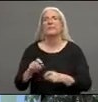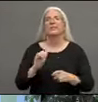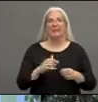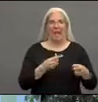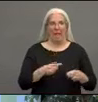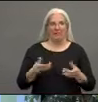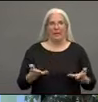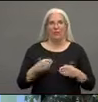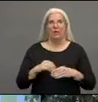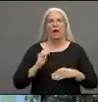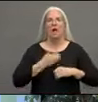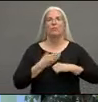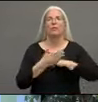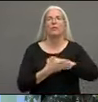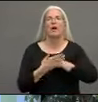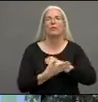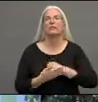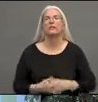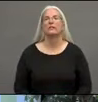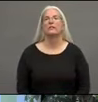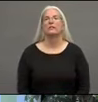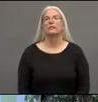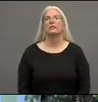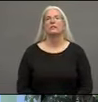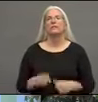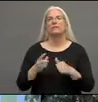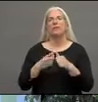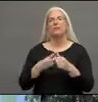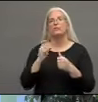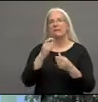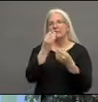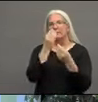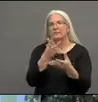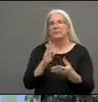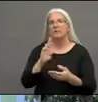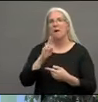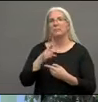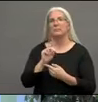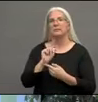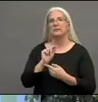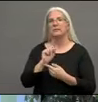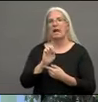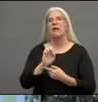But first, let's bring you up to date on information from our COVID-19 data dashboard.